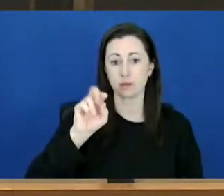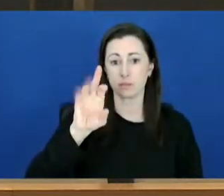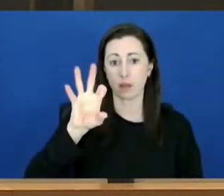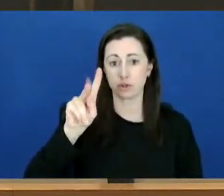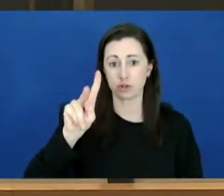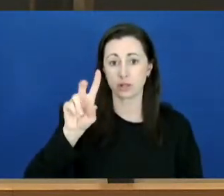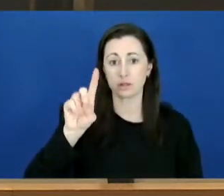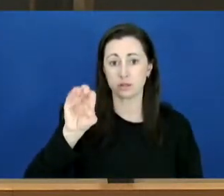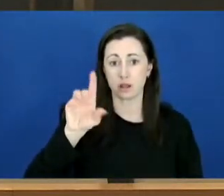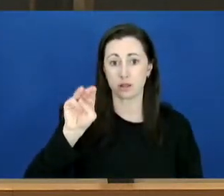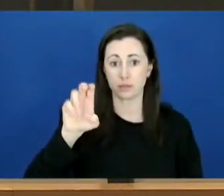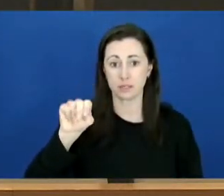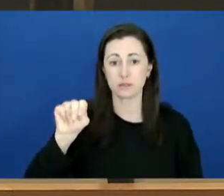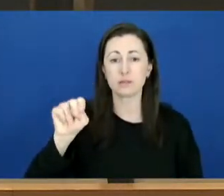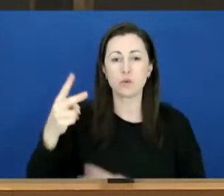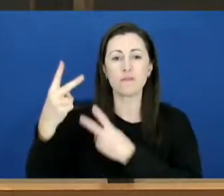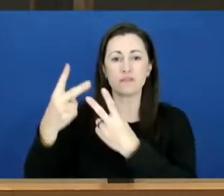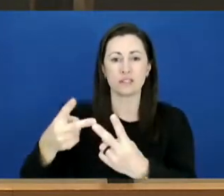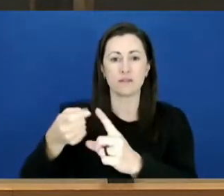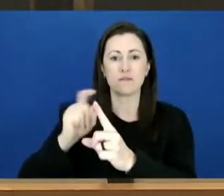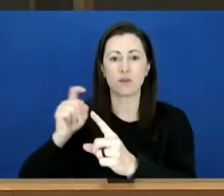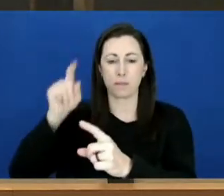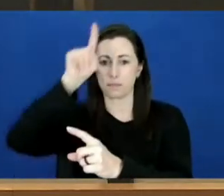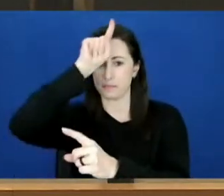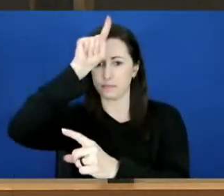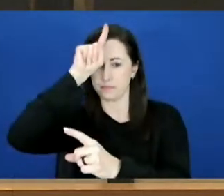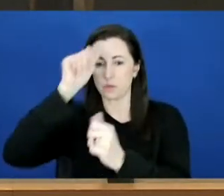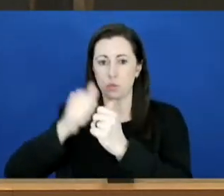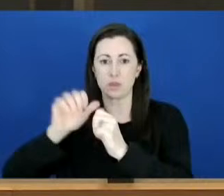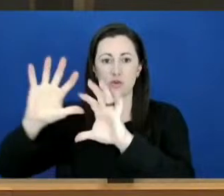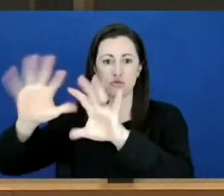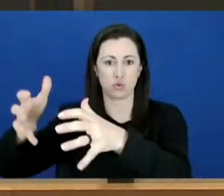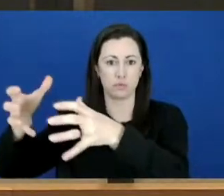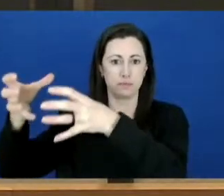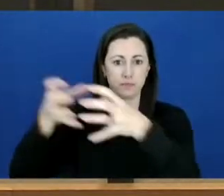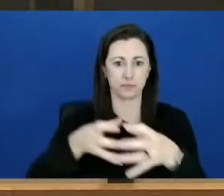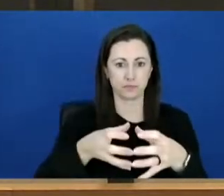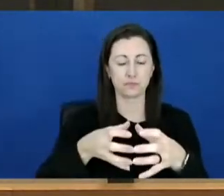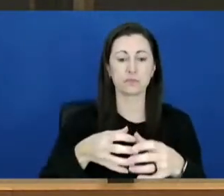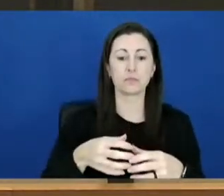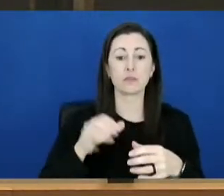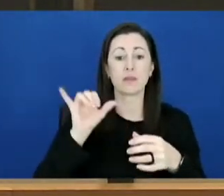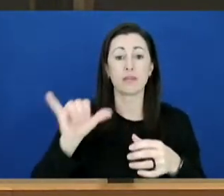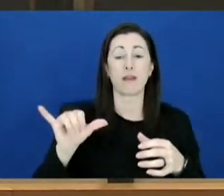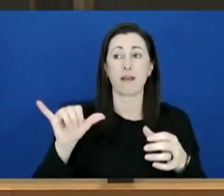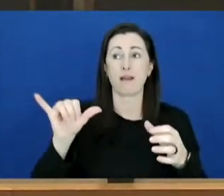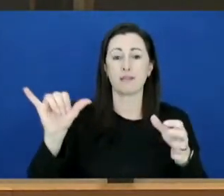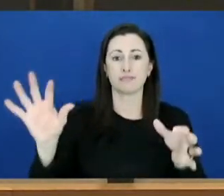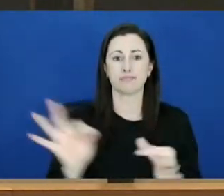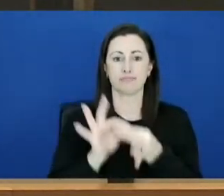OF OF THE COMMISSION WITH